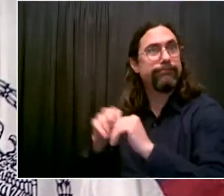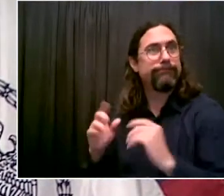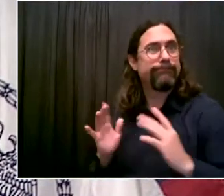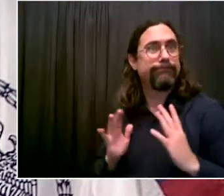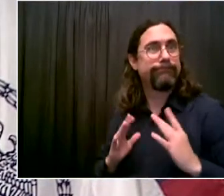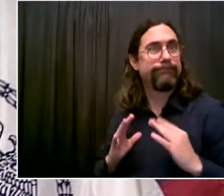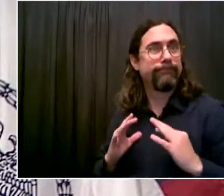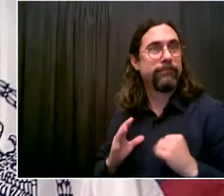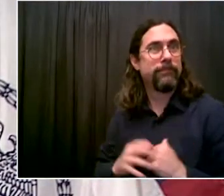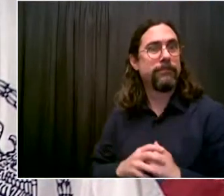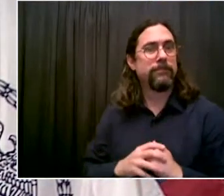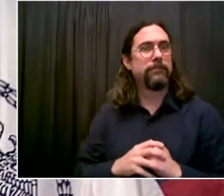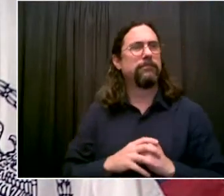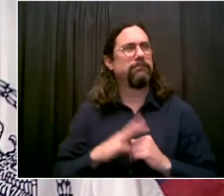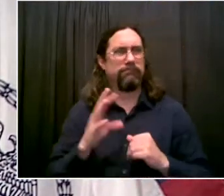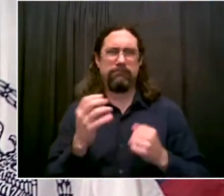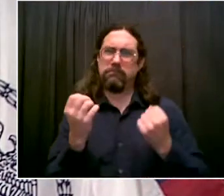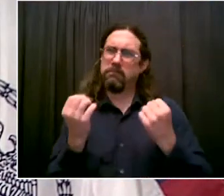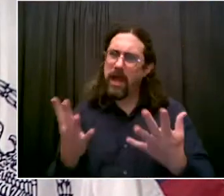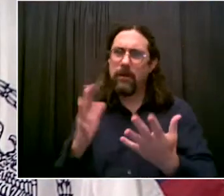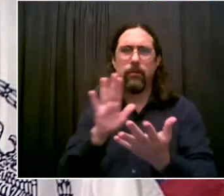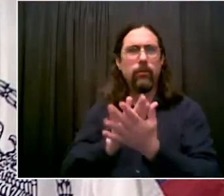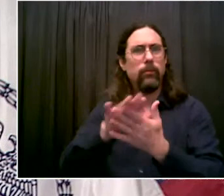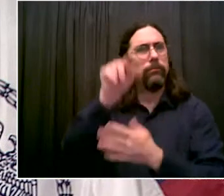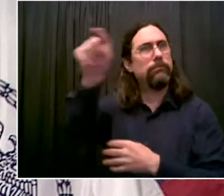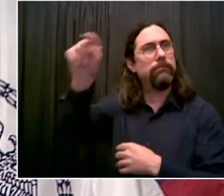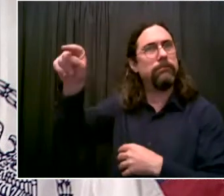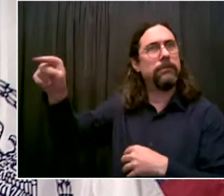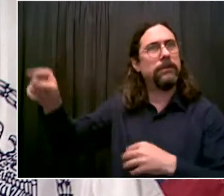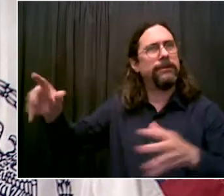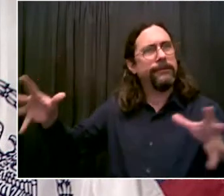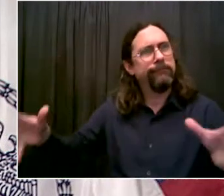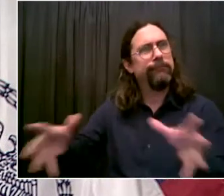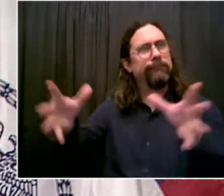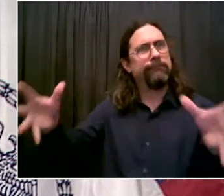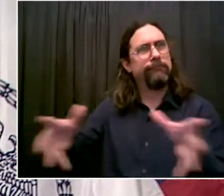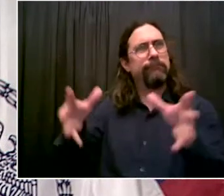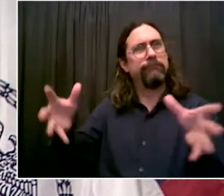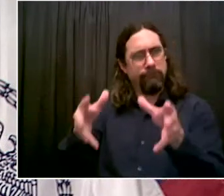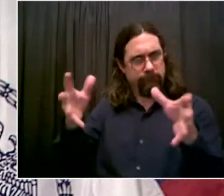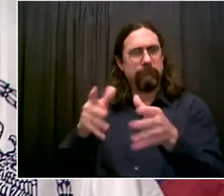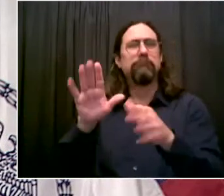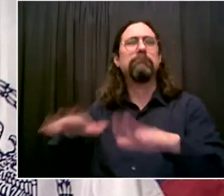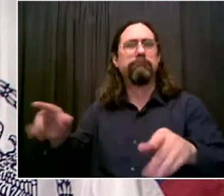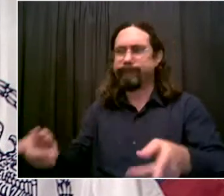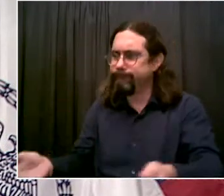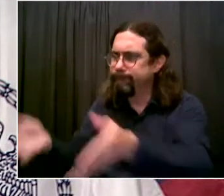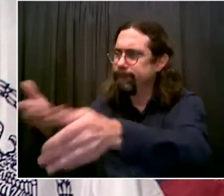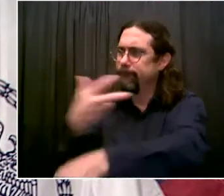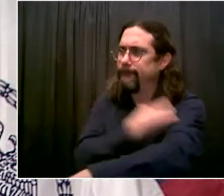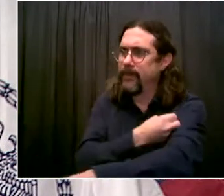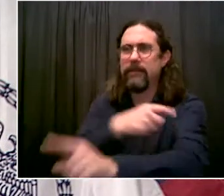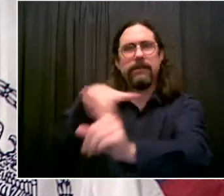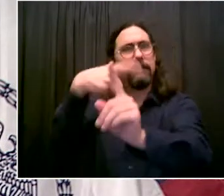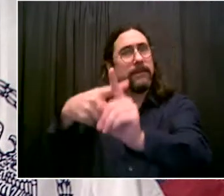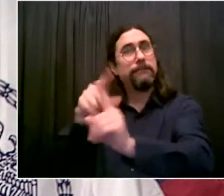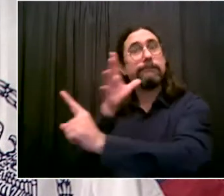ALREADY DOING THIS TO ENCOURAGE KIDS TO GET VACCINATED, TO SPEAK TO PARENTS, LET THEM KNOW HOW